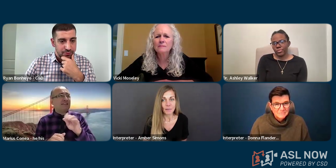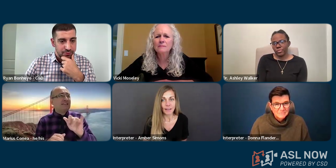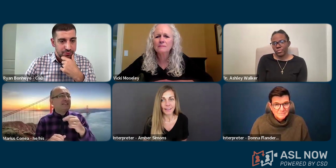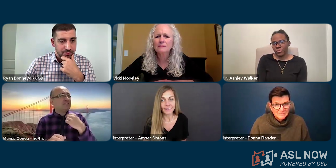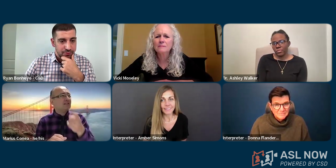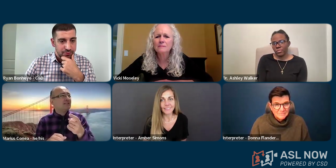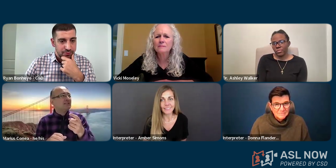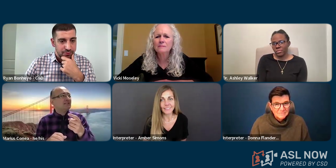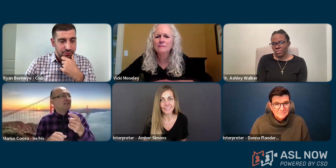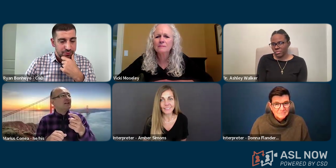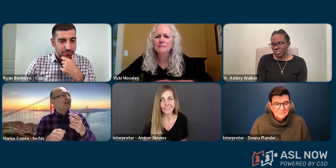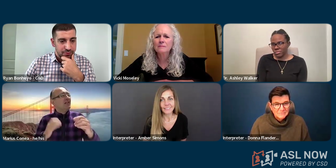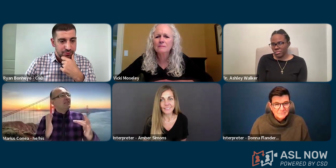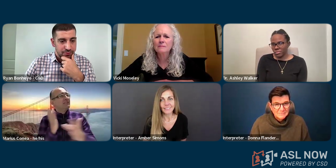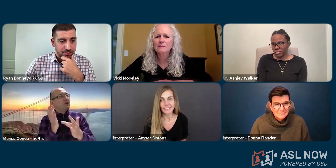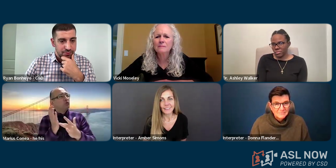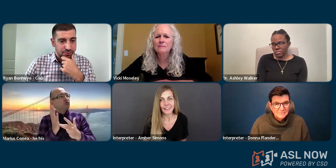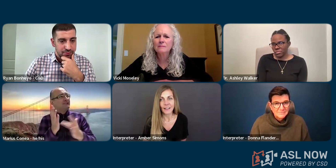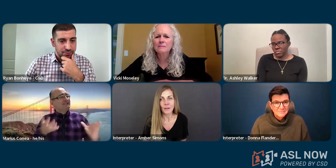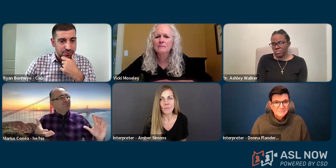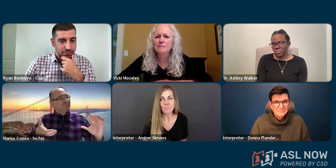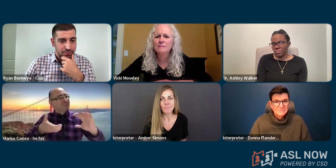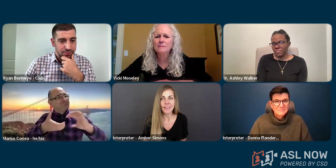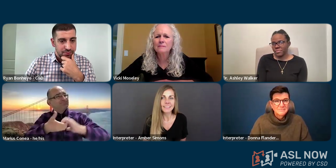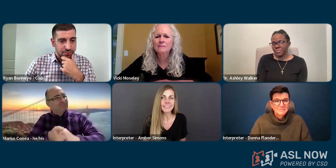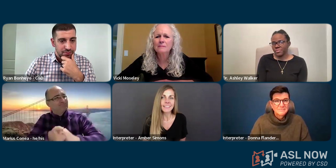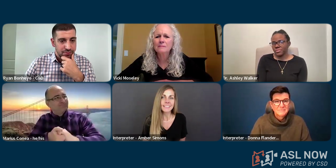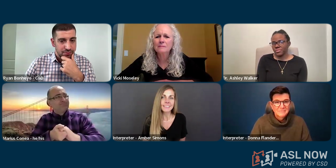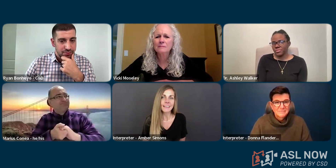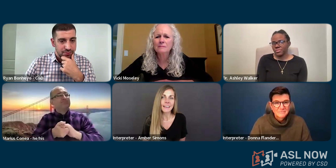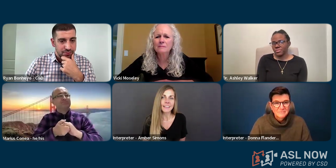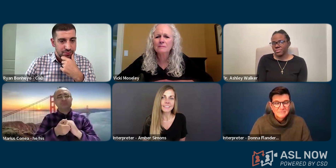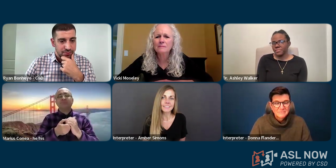But I, I think that